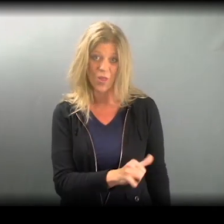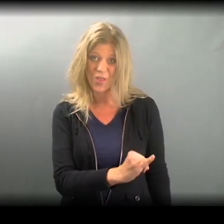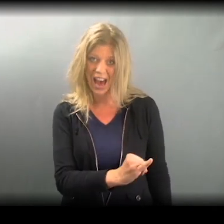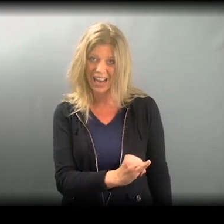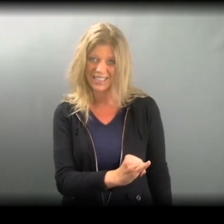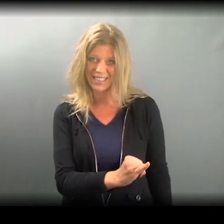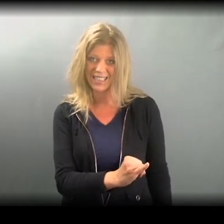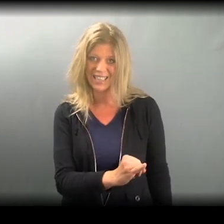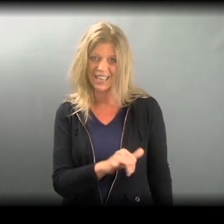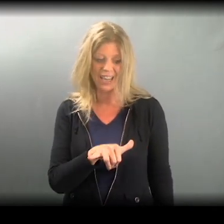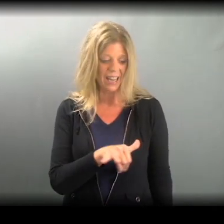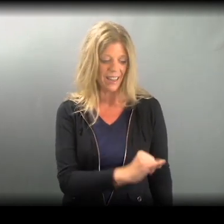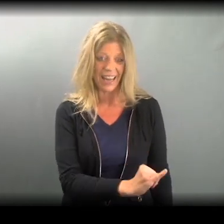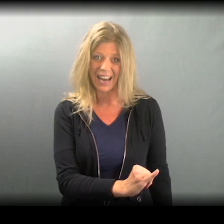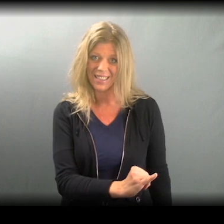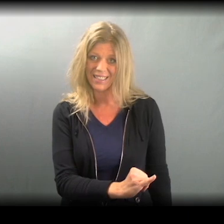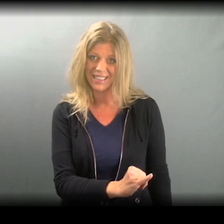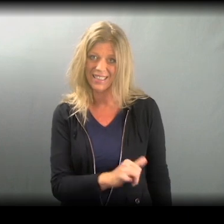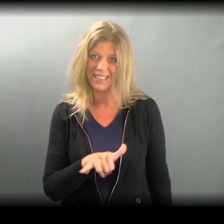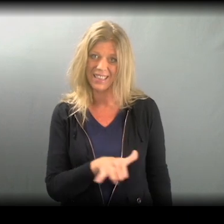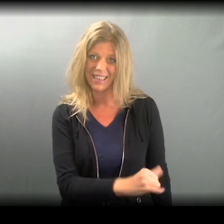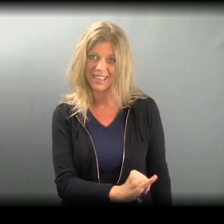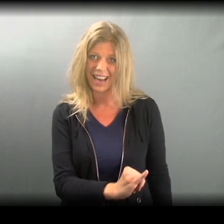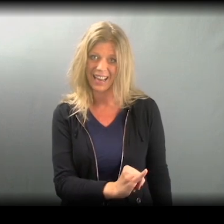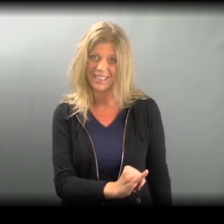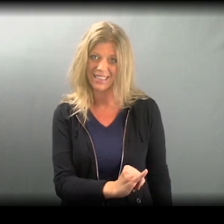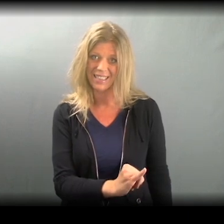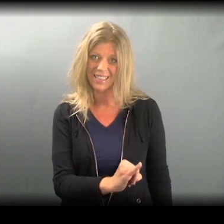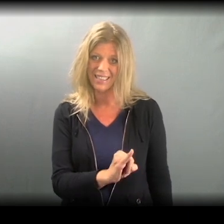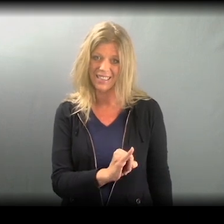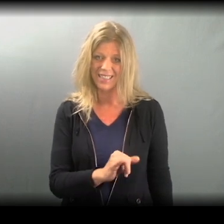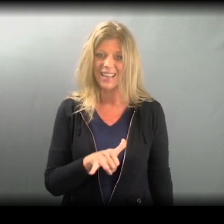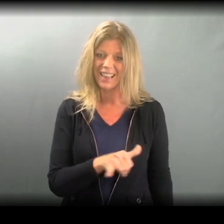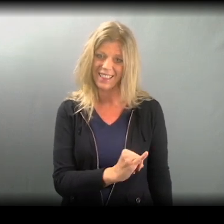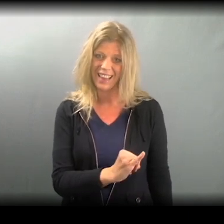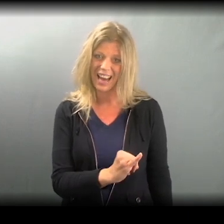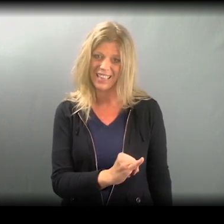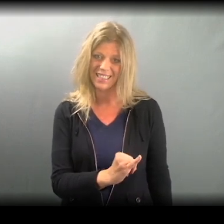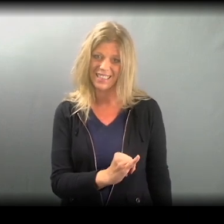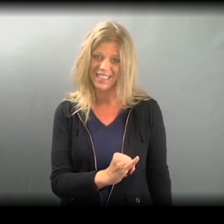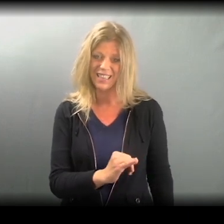THAT'S